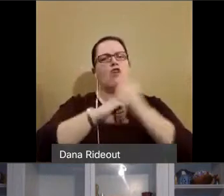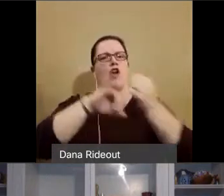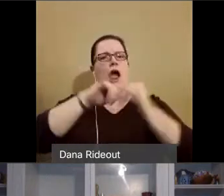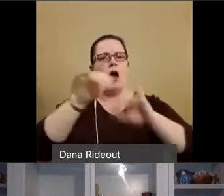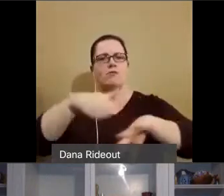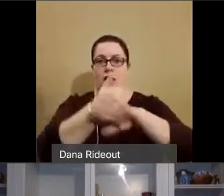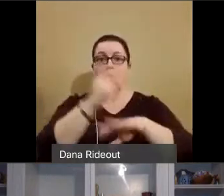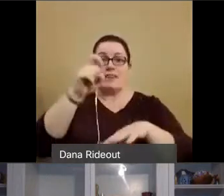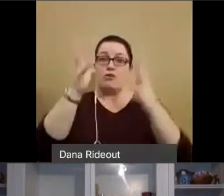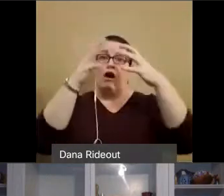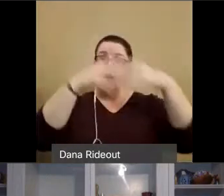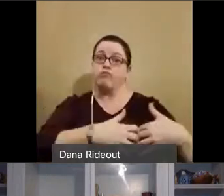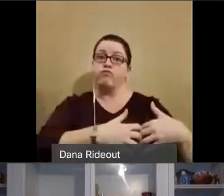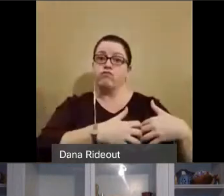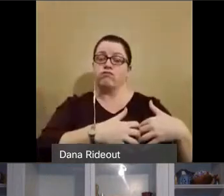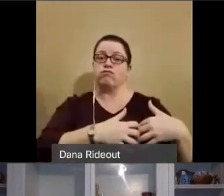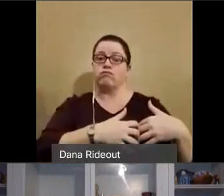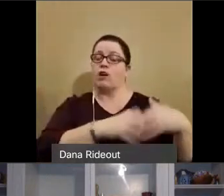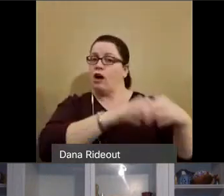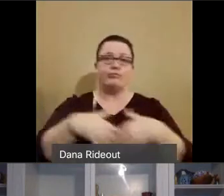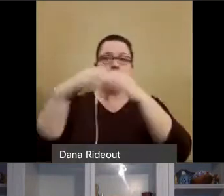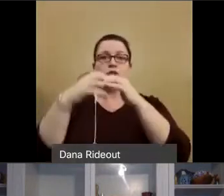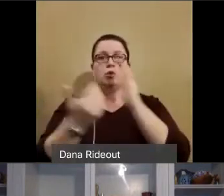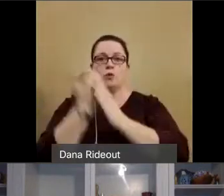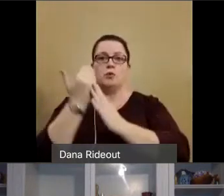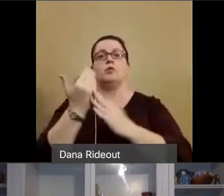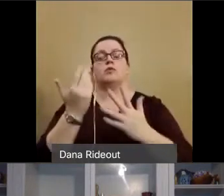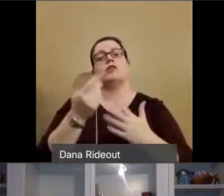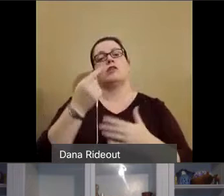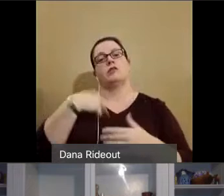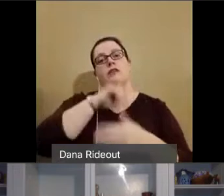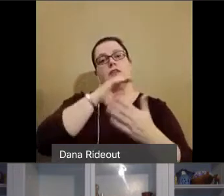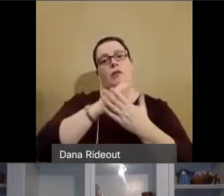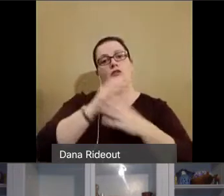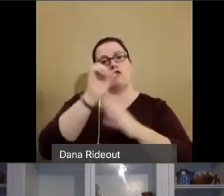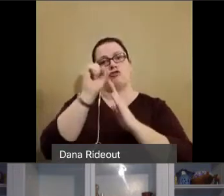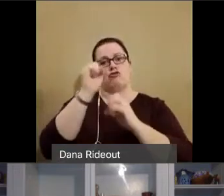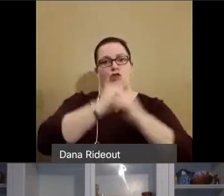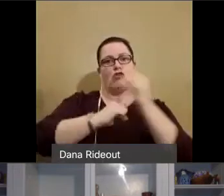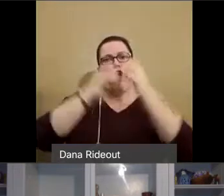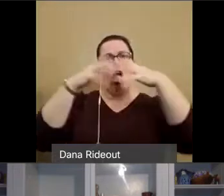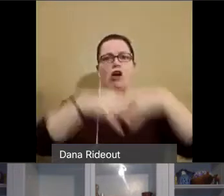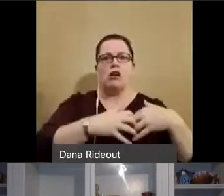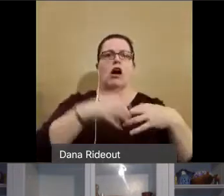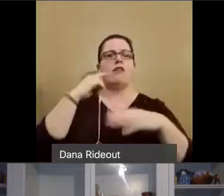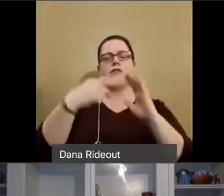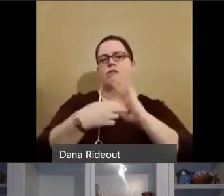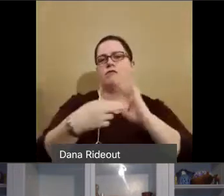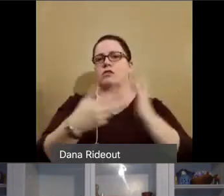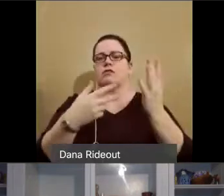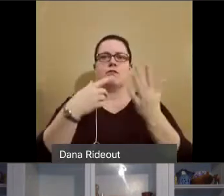Right. So so we're talking about dismantling structure, you know, talking about structural racism, racial capitalism, colonialism.